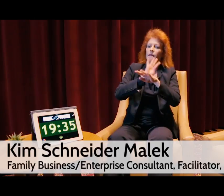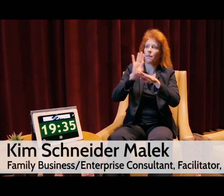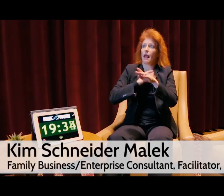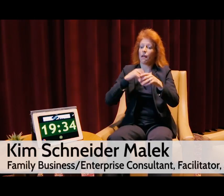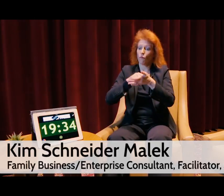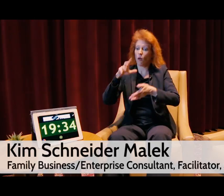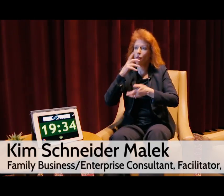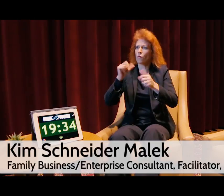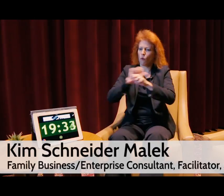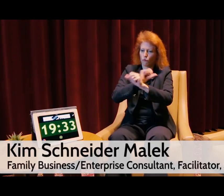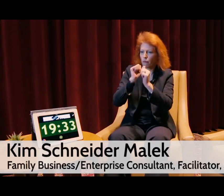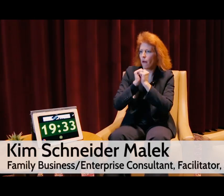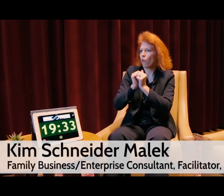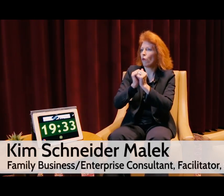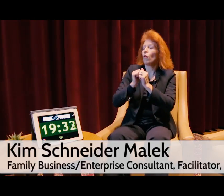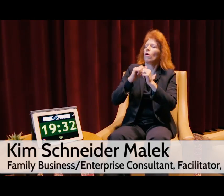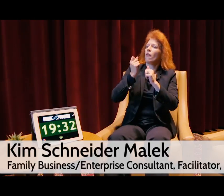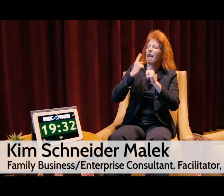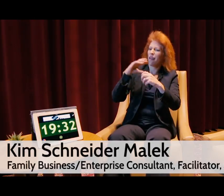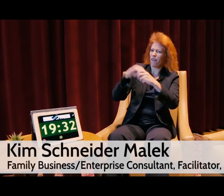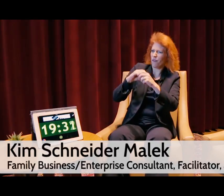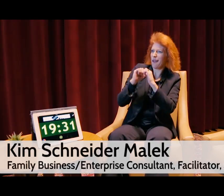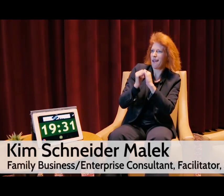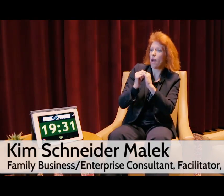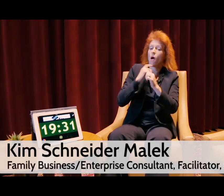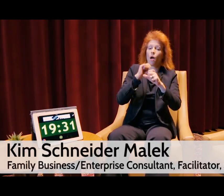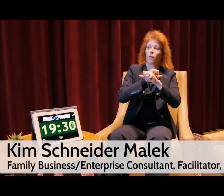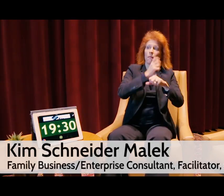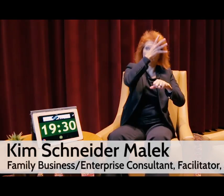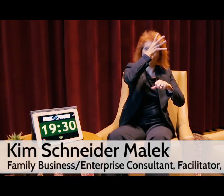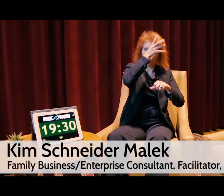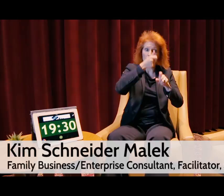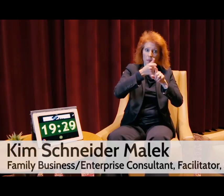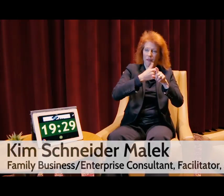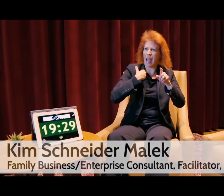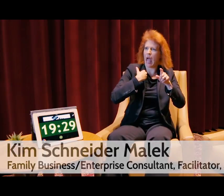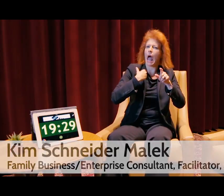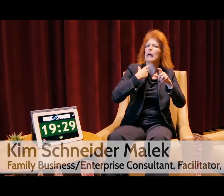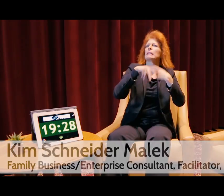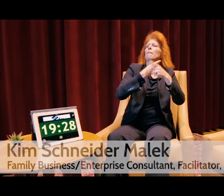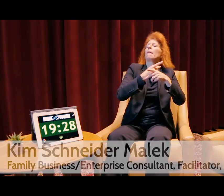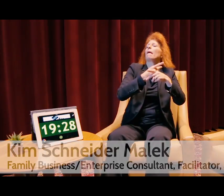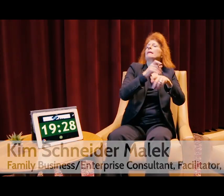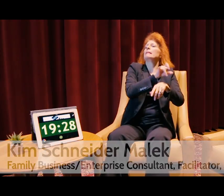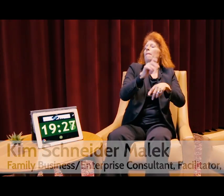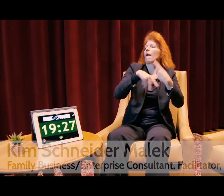and are trying to work together. And I got into that field because I worked with my dad, who had the same type of consulting practice.